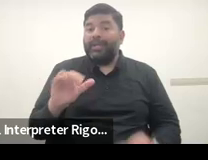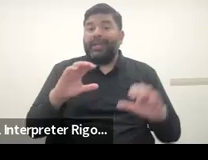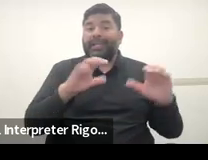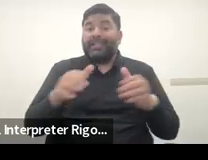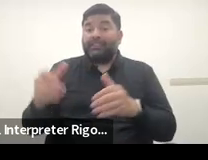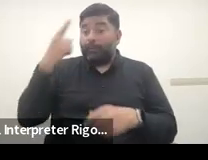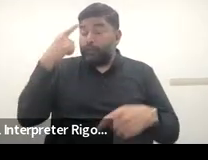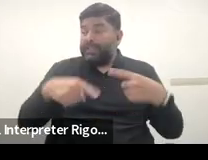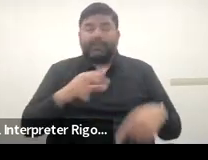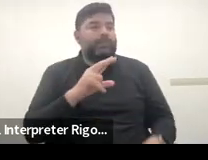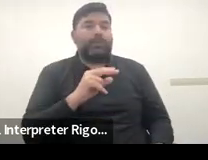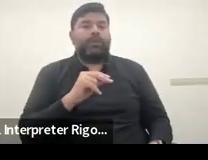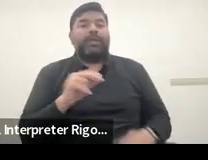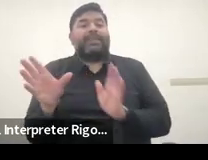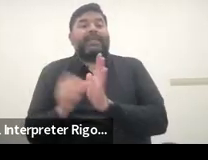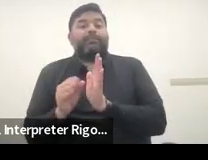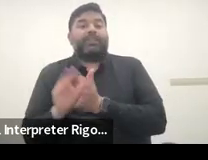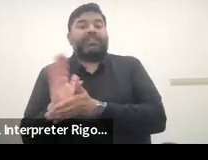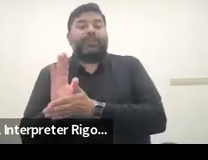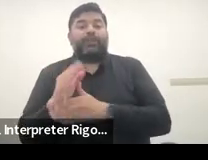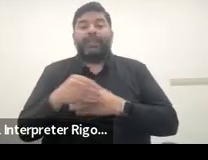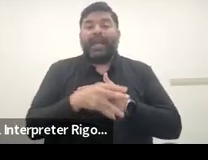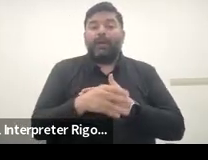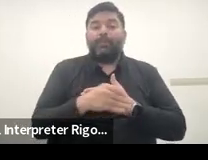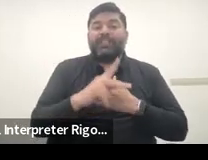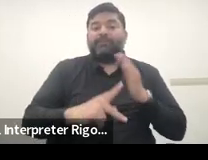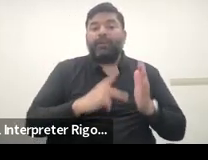classifiers for signs. LEE: No, the input is a video [and] the output is the phonological features. This is 16 different classification